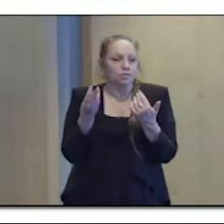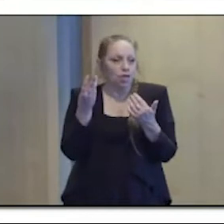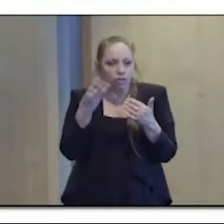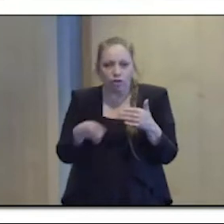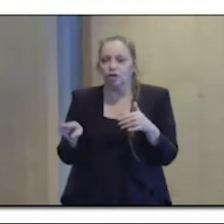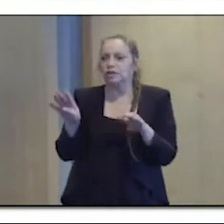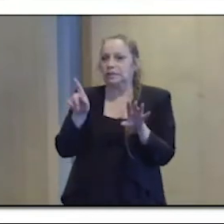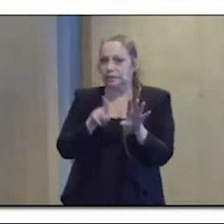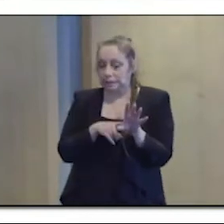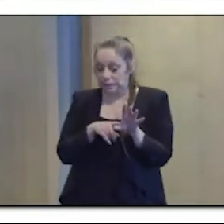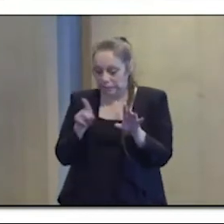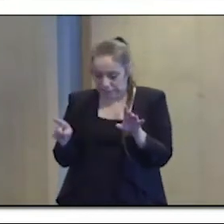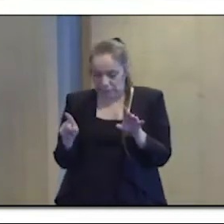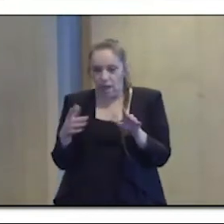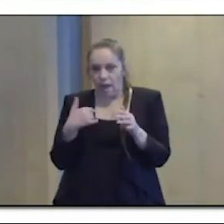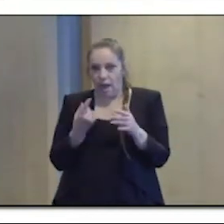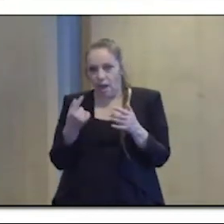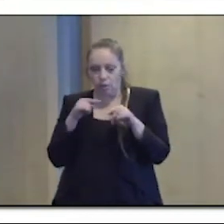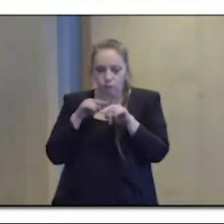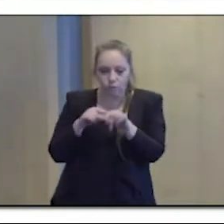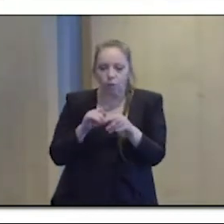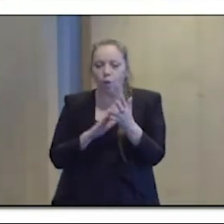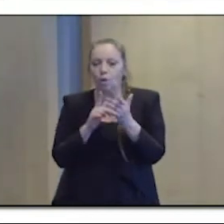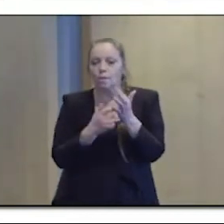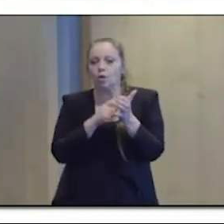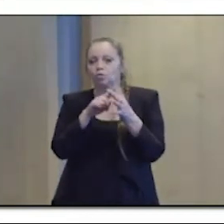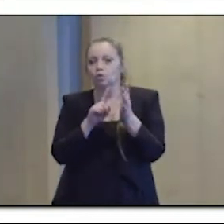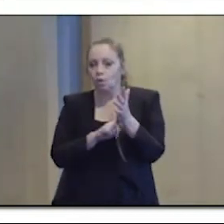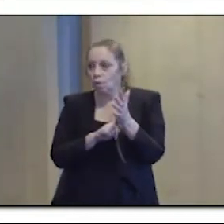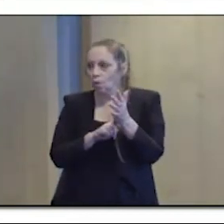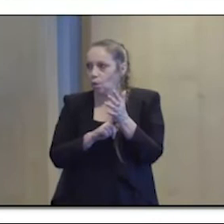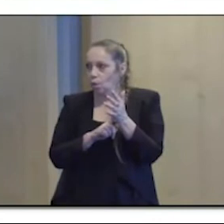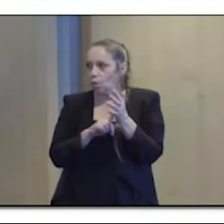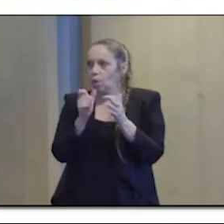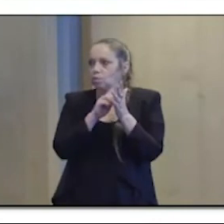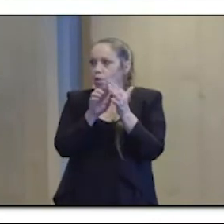is to monitor compliance with the Montreal and Kyoto protocols, but it also measures a whole